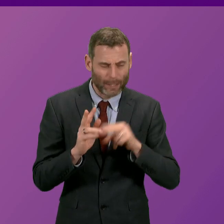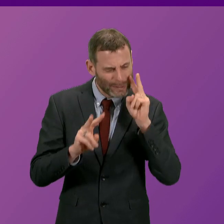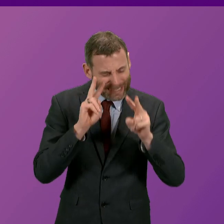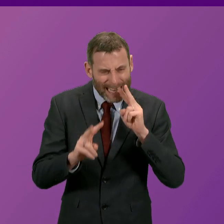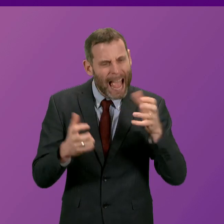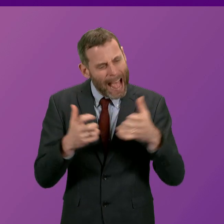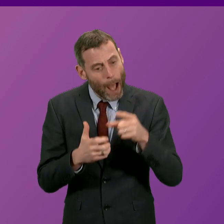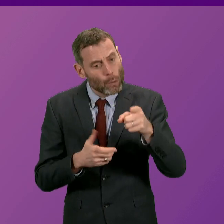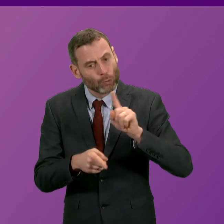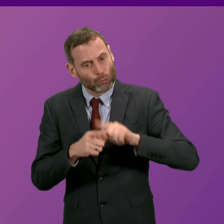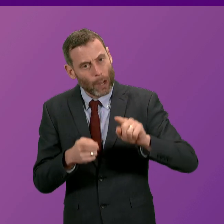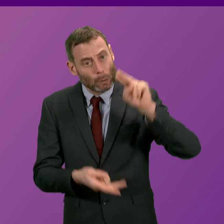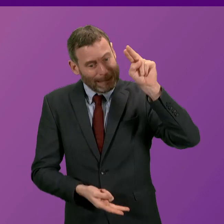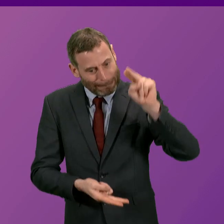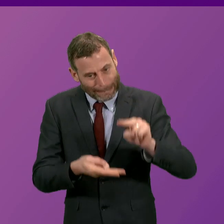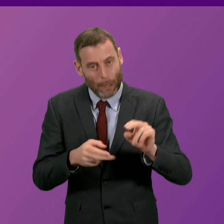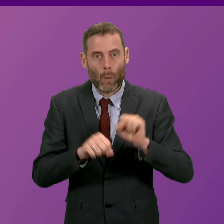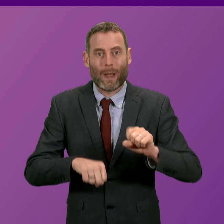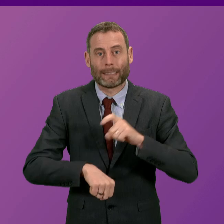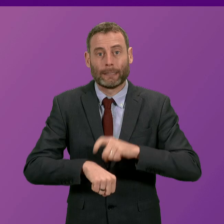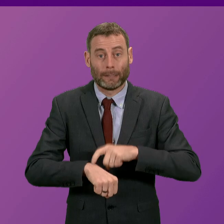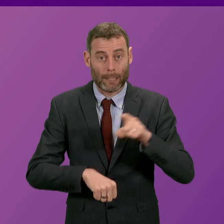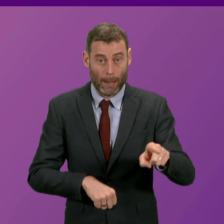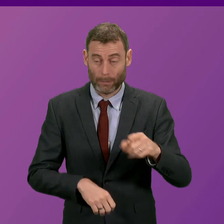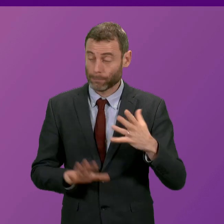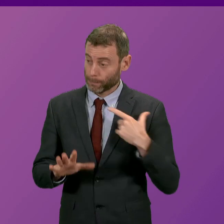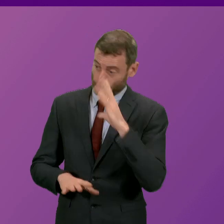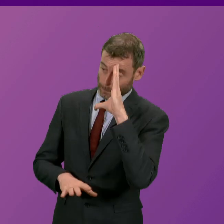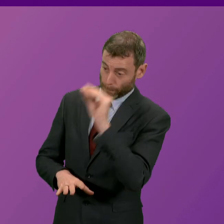waiting times in our hospitals. Anas Sarwar has my commitment that the Government will do that.